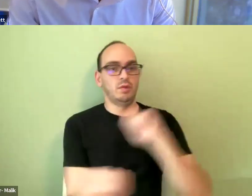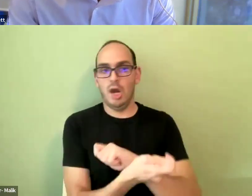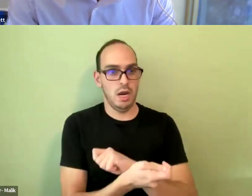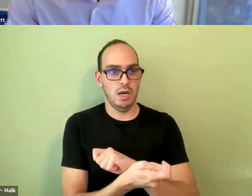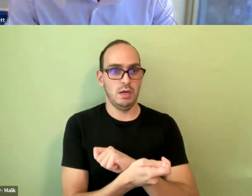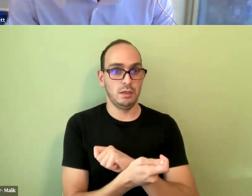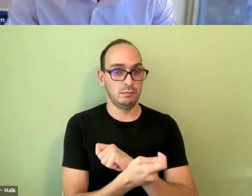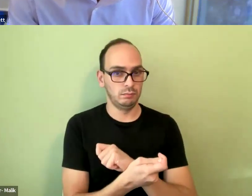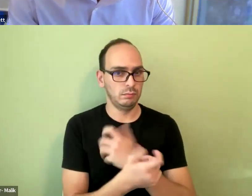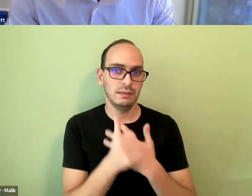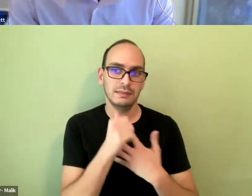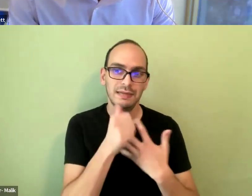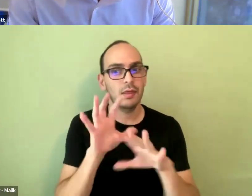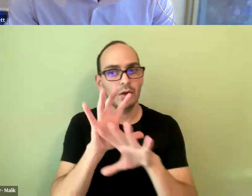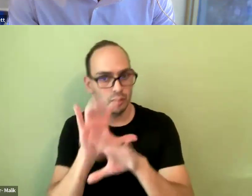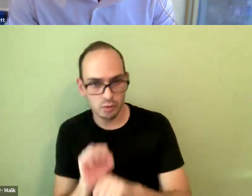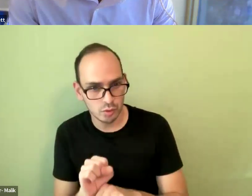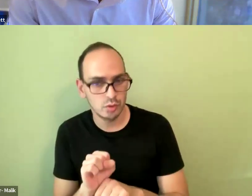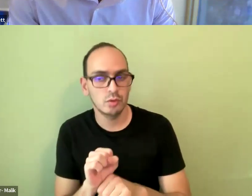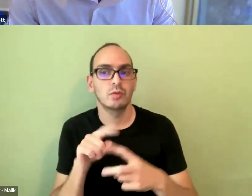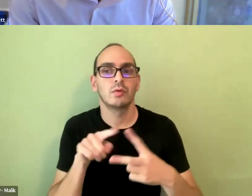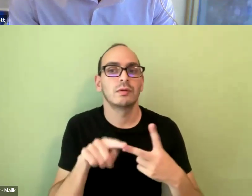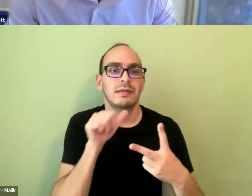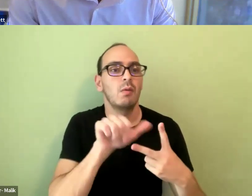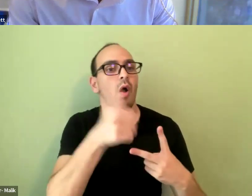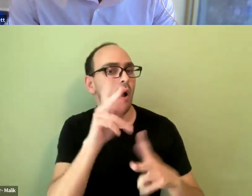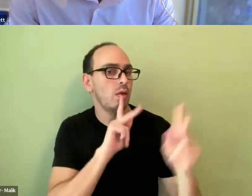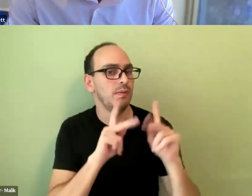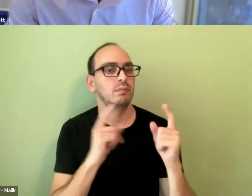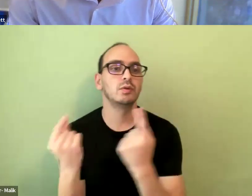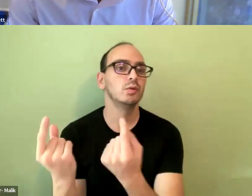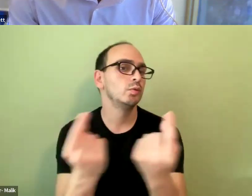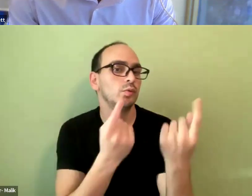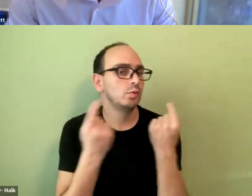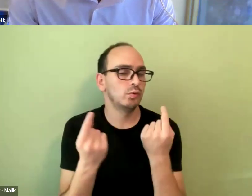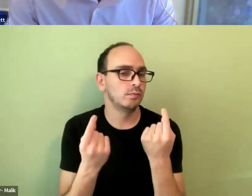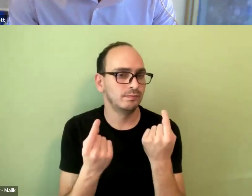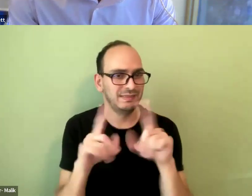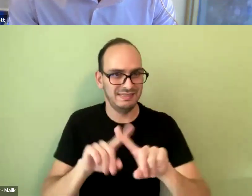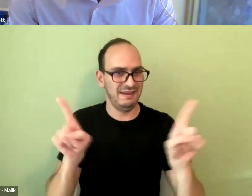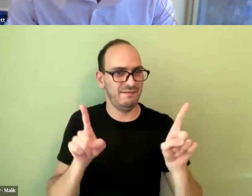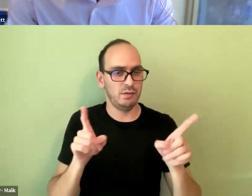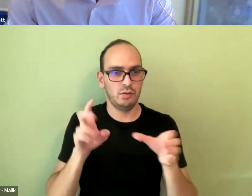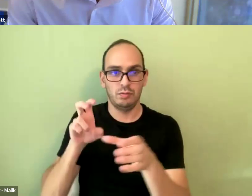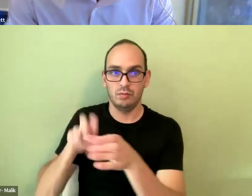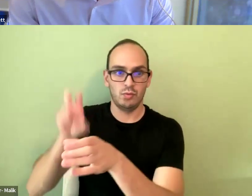students. It is not what they are used to, it is not what other people are doing so dropping working from 40 hours